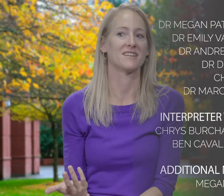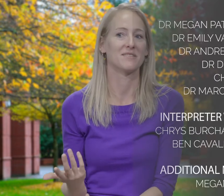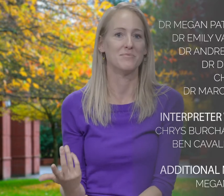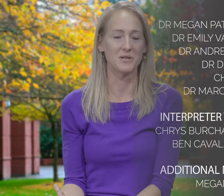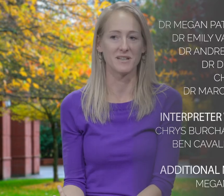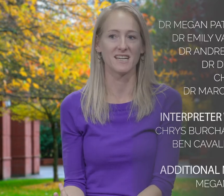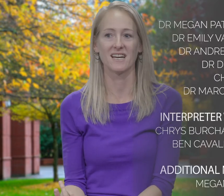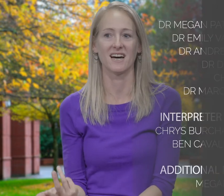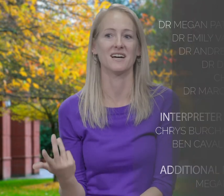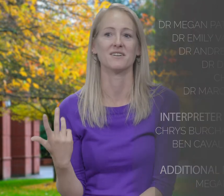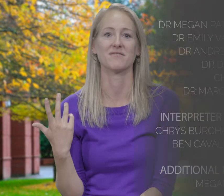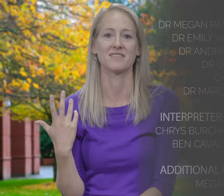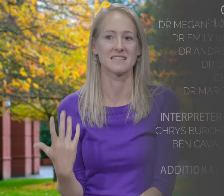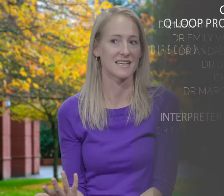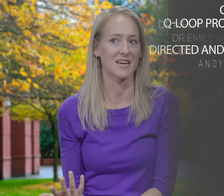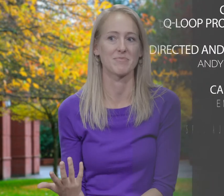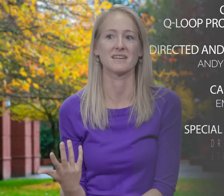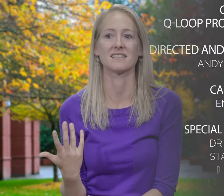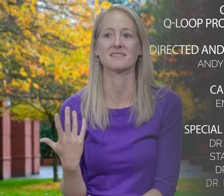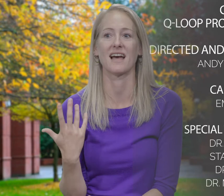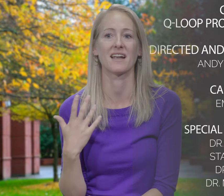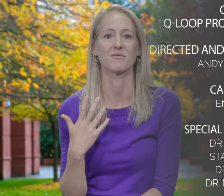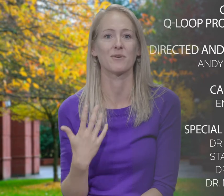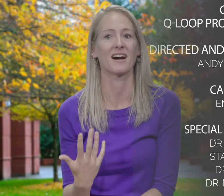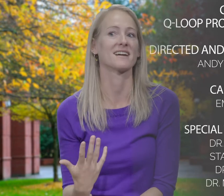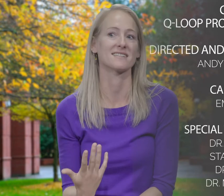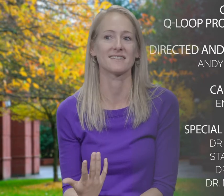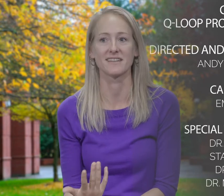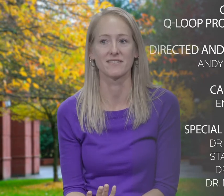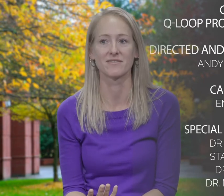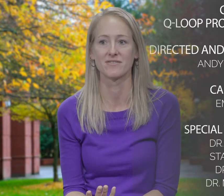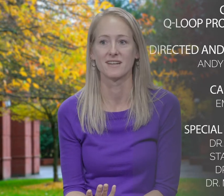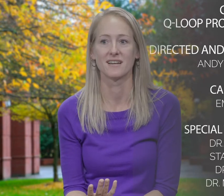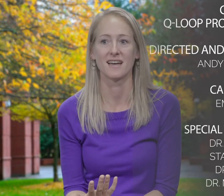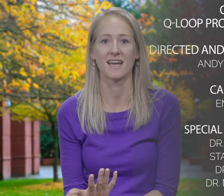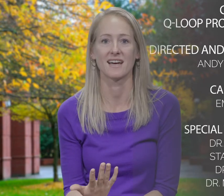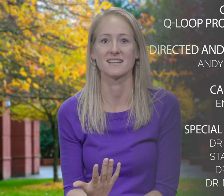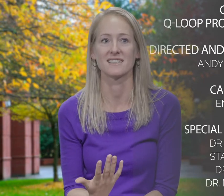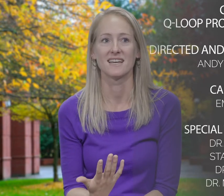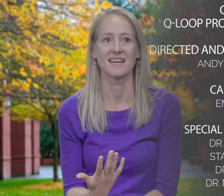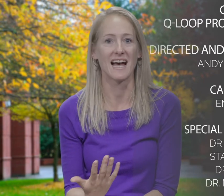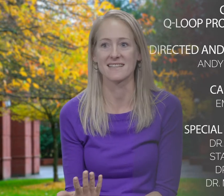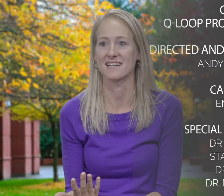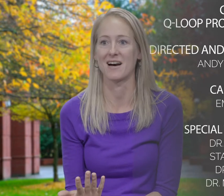and of where I get to live and it hasn't happened and I'm going into my fifth year here!